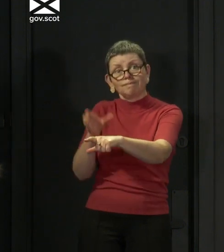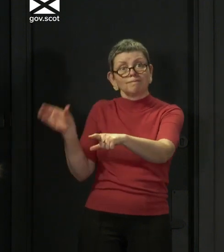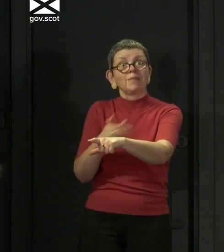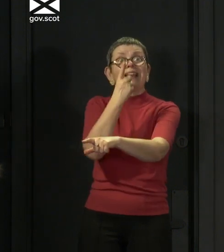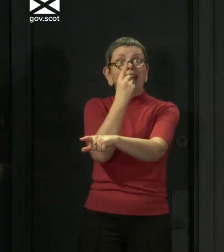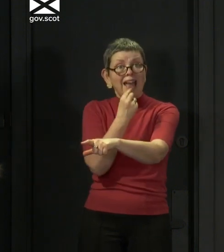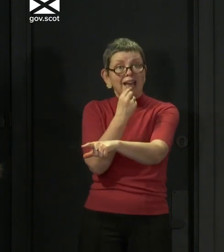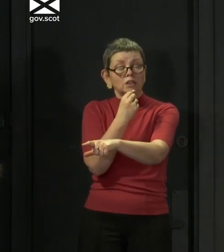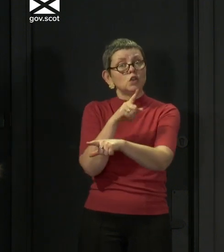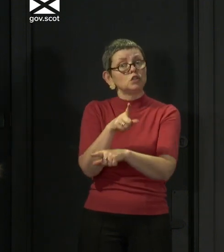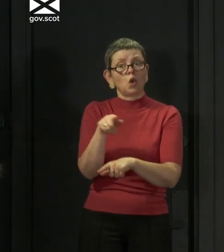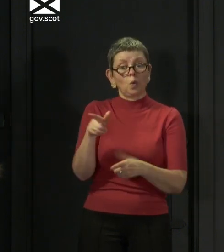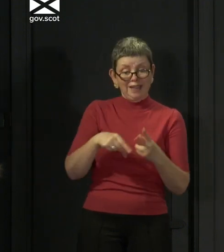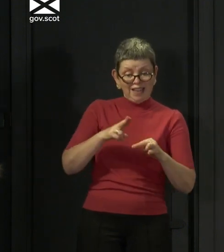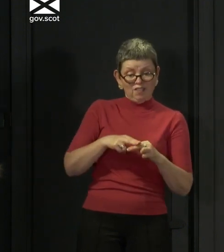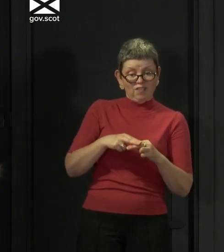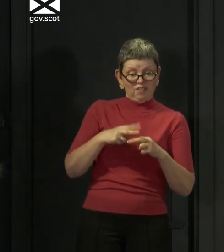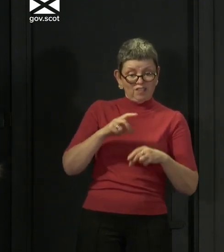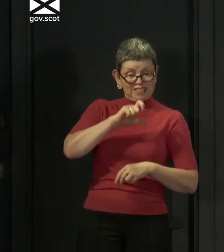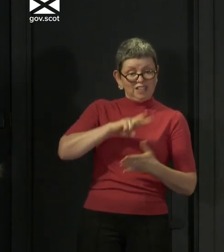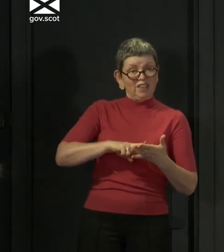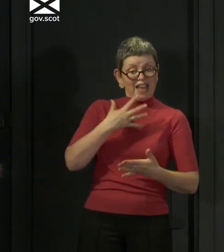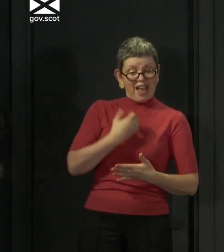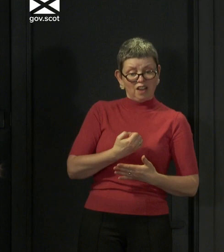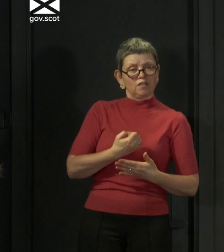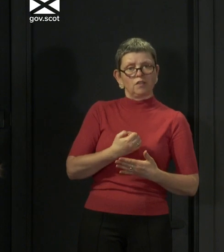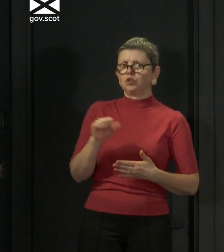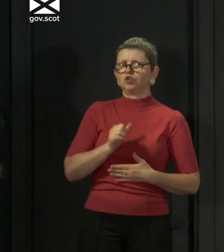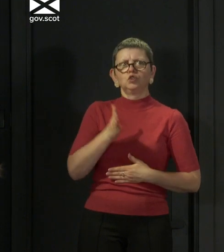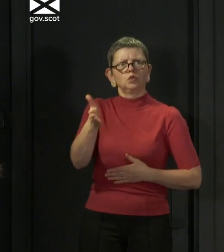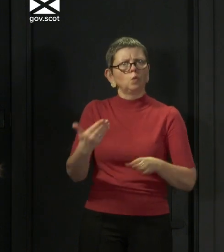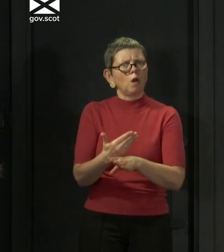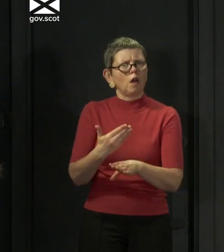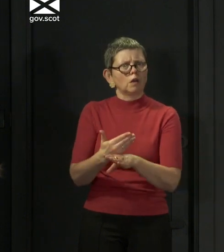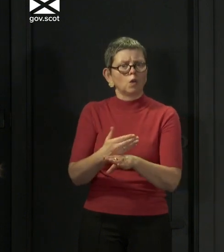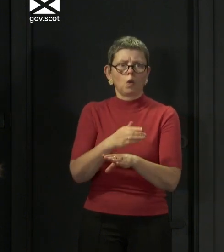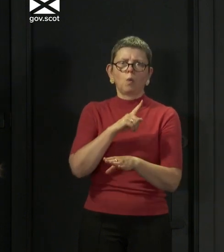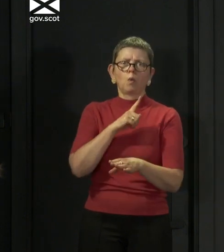should not be at work if they have the virus because there is a worry that hits staffing.